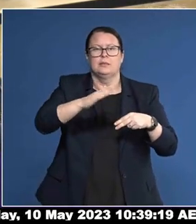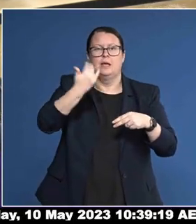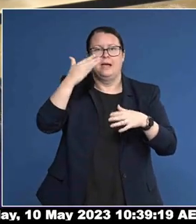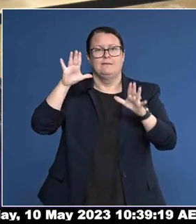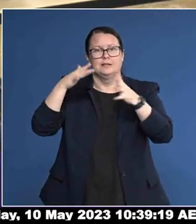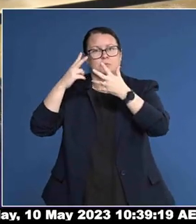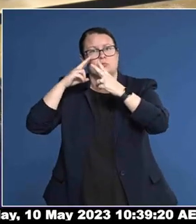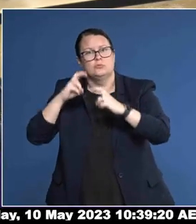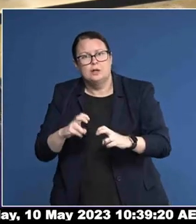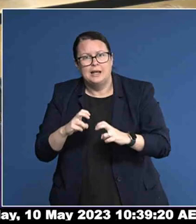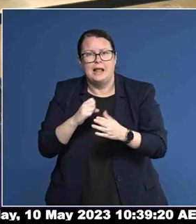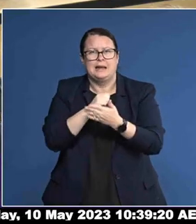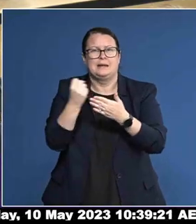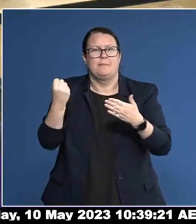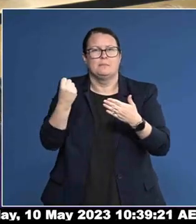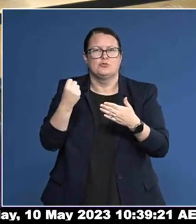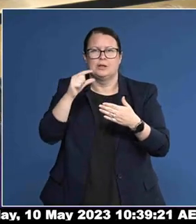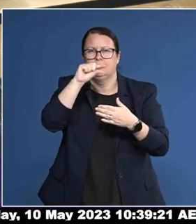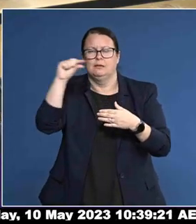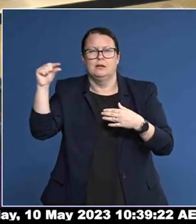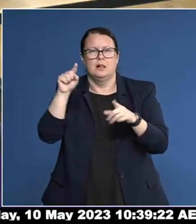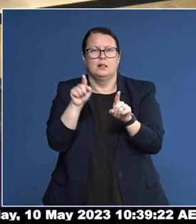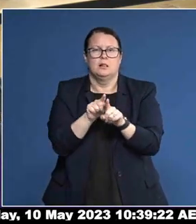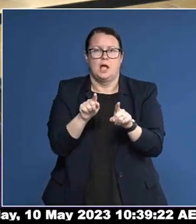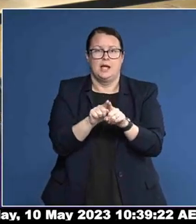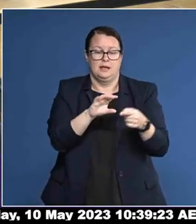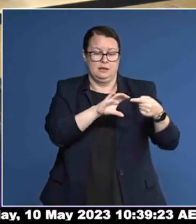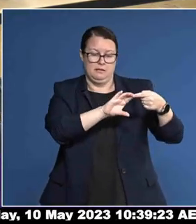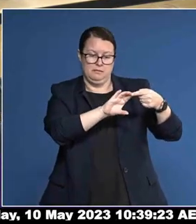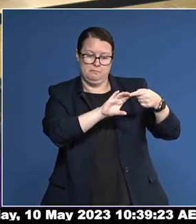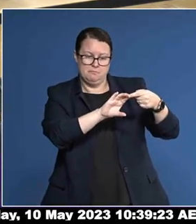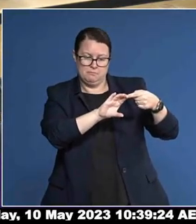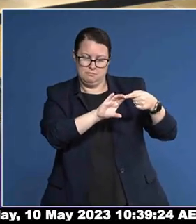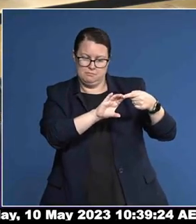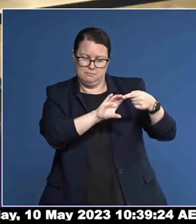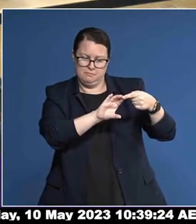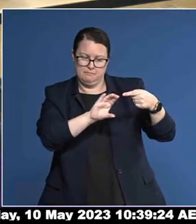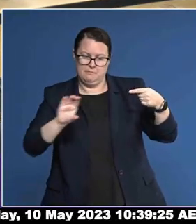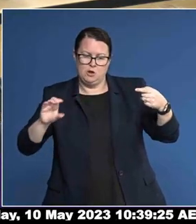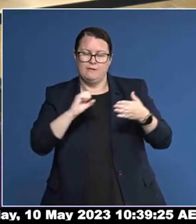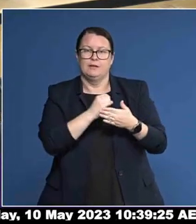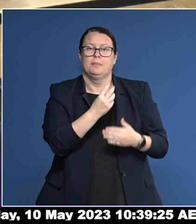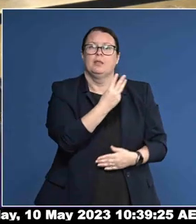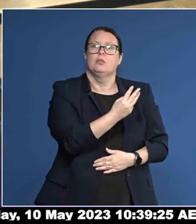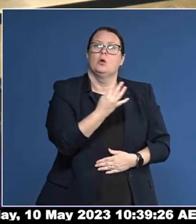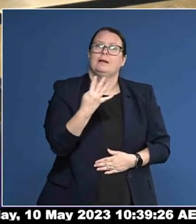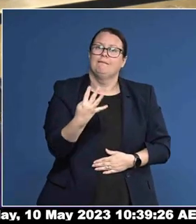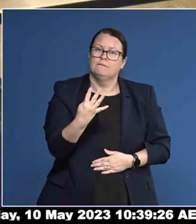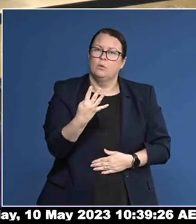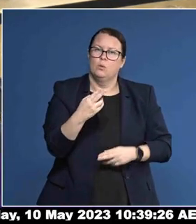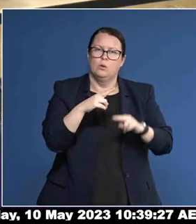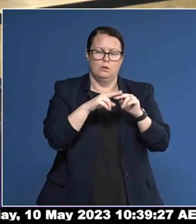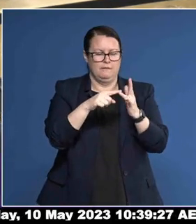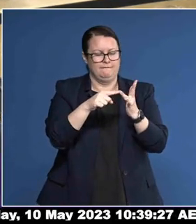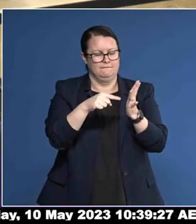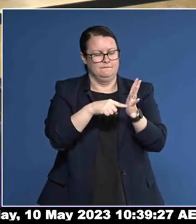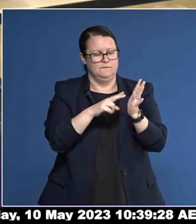So, for example, at paragraph 34, there's a footnote 5 that references a document QLD,